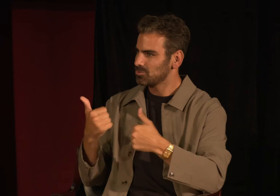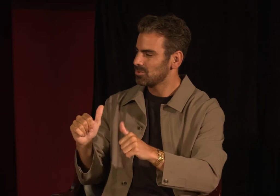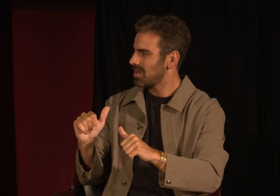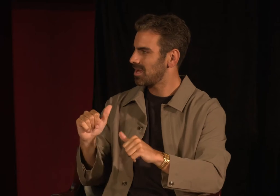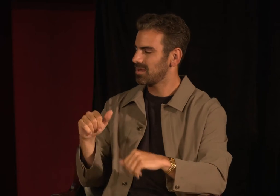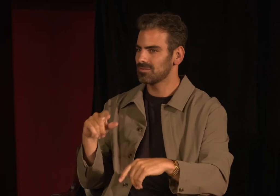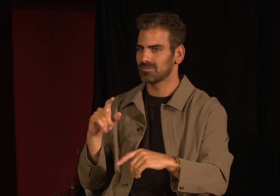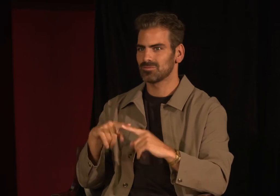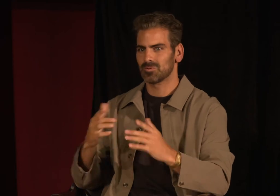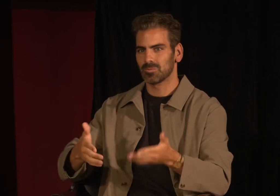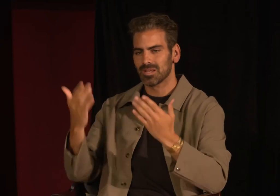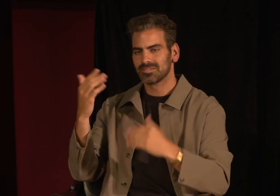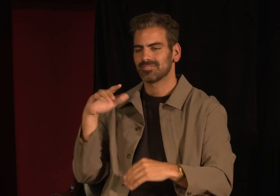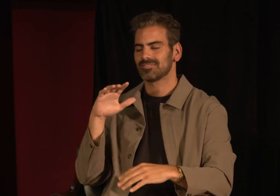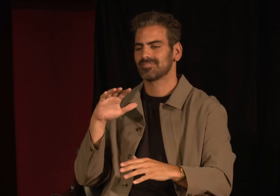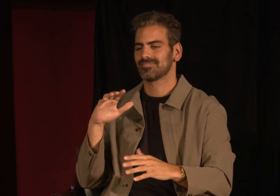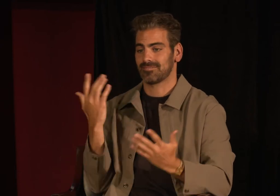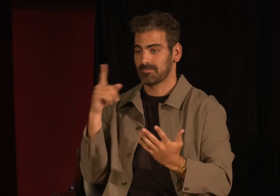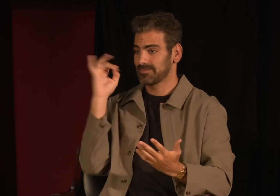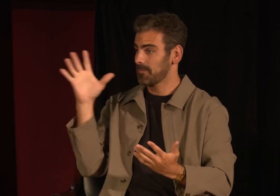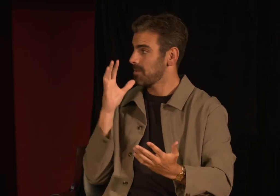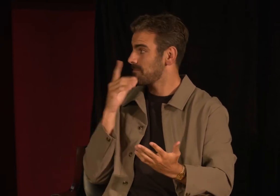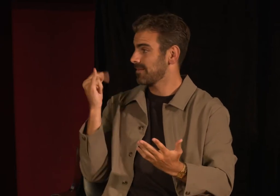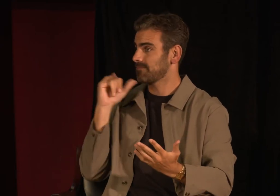education, into language for their children. It's something that I'm trying to push forward